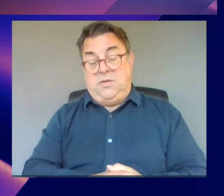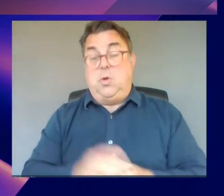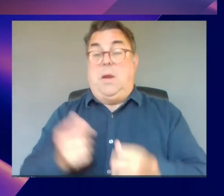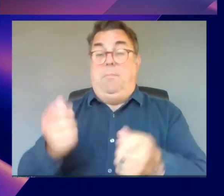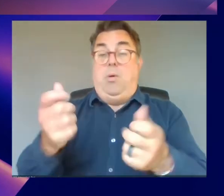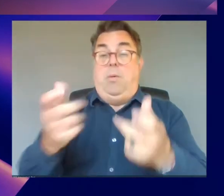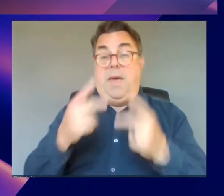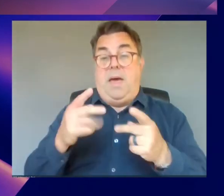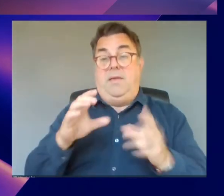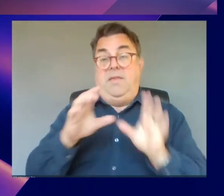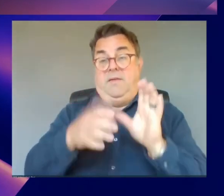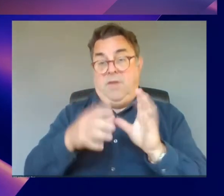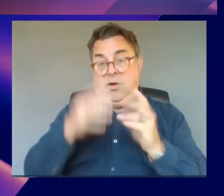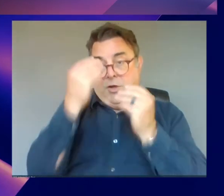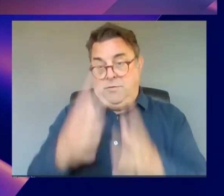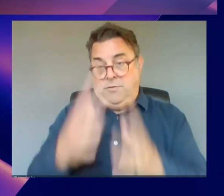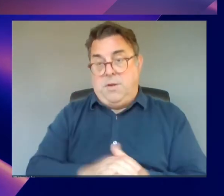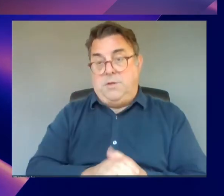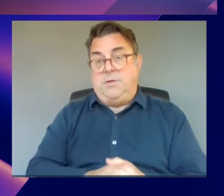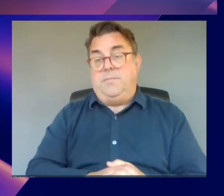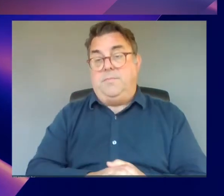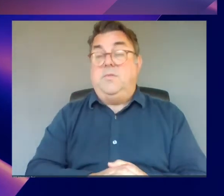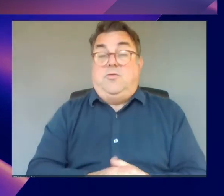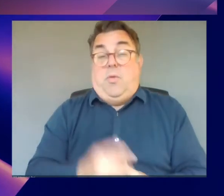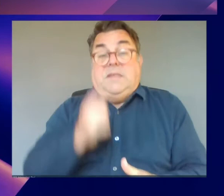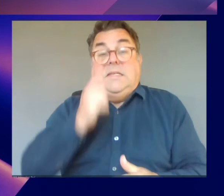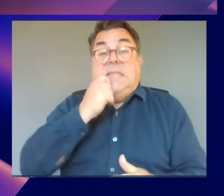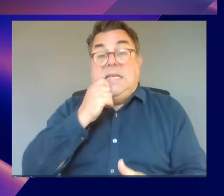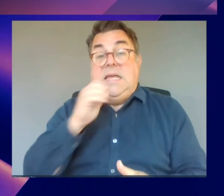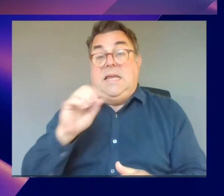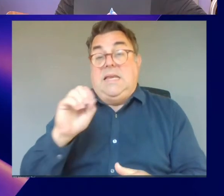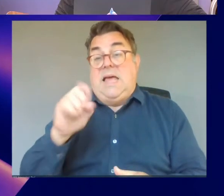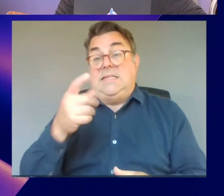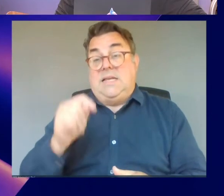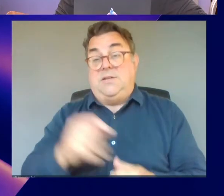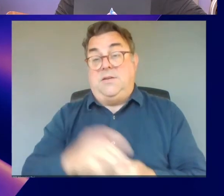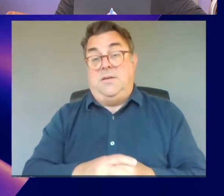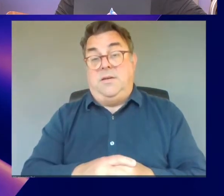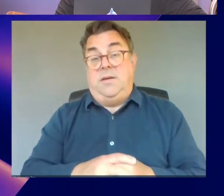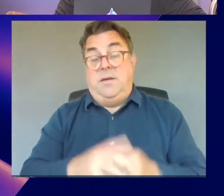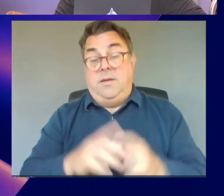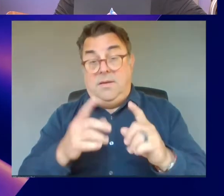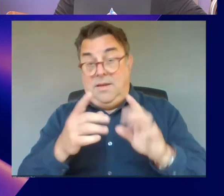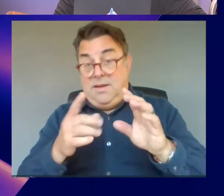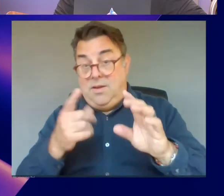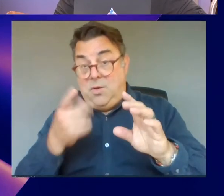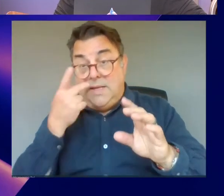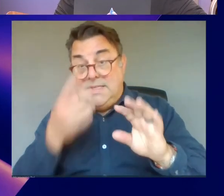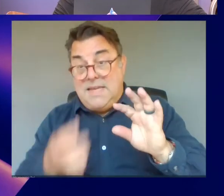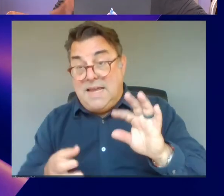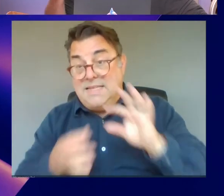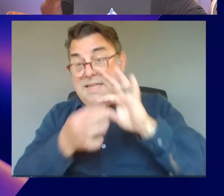So, this is a neat extension and as I have it attached to my application,